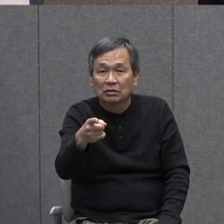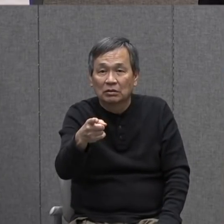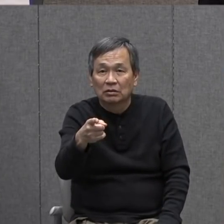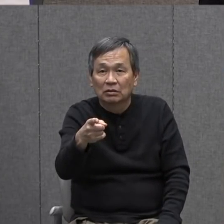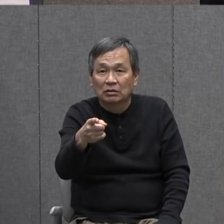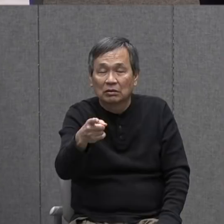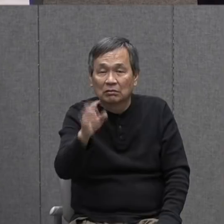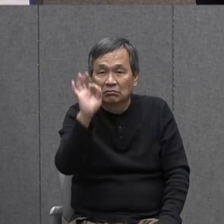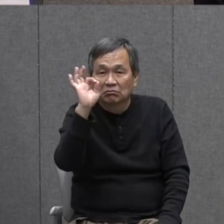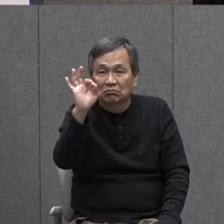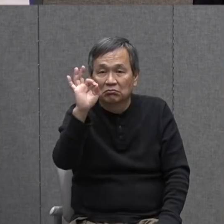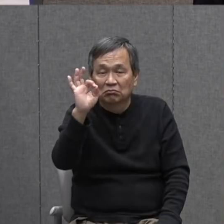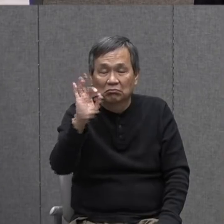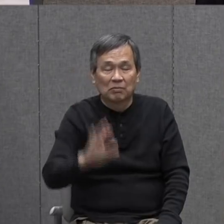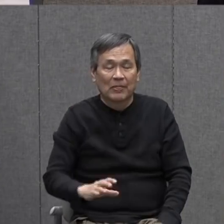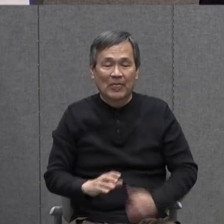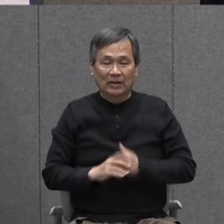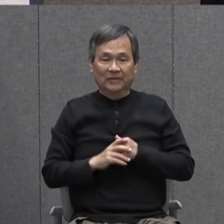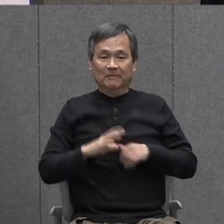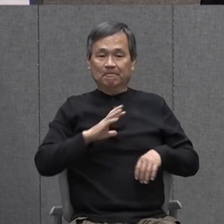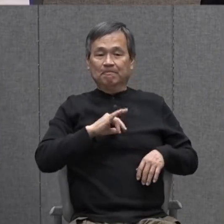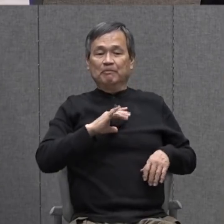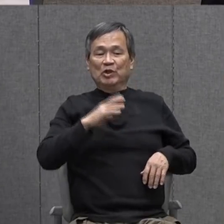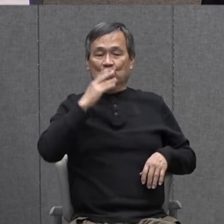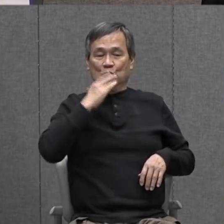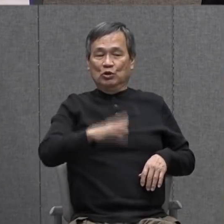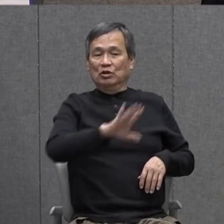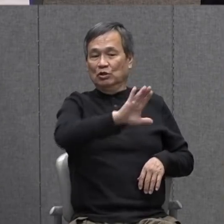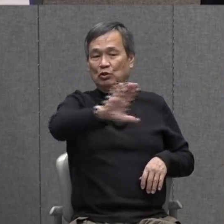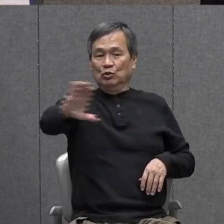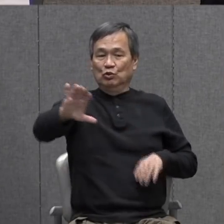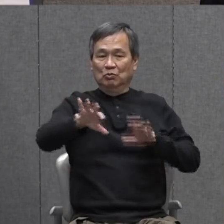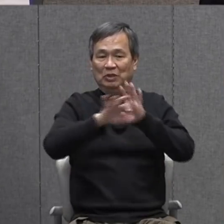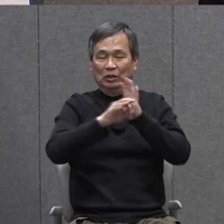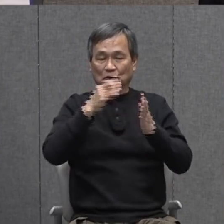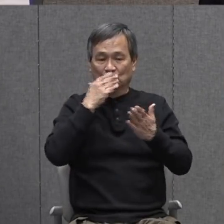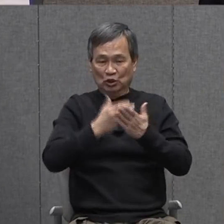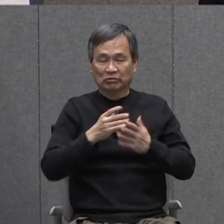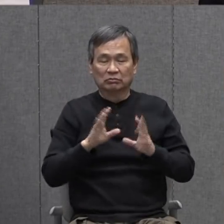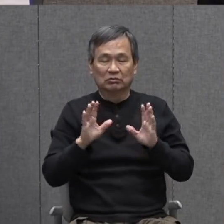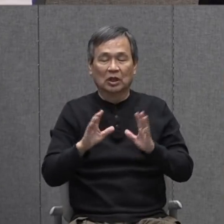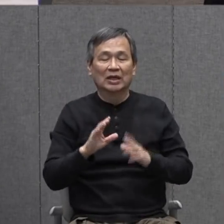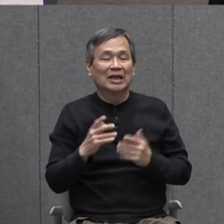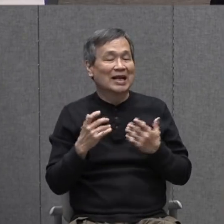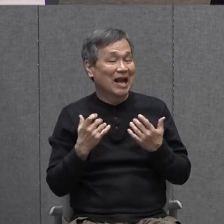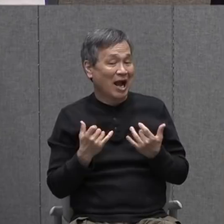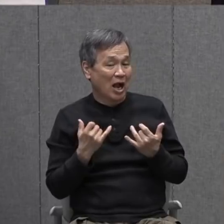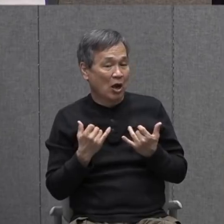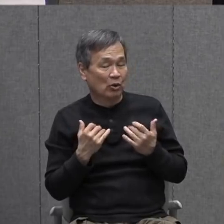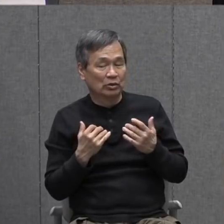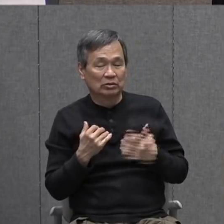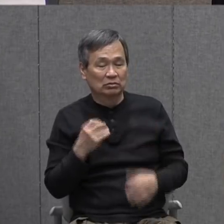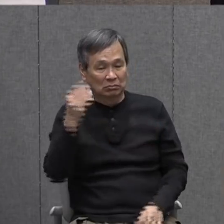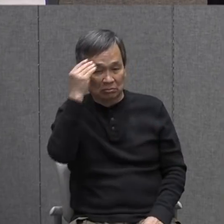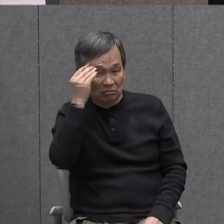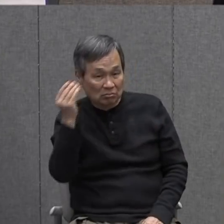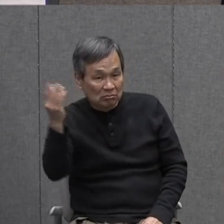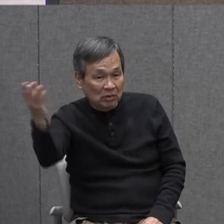Good, oh wow, your objects are all so different. Okay, next I want you to describe